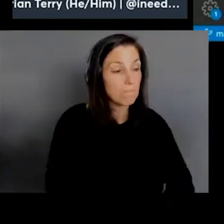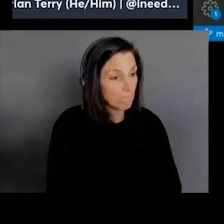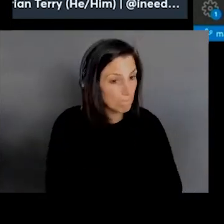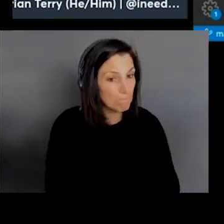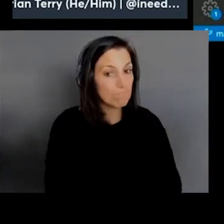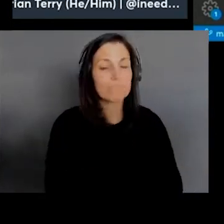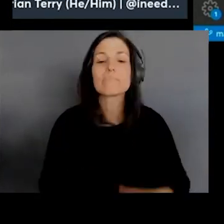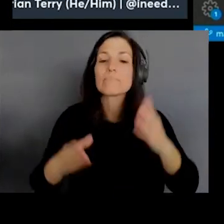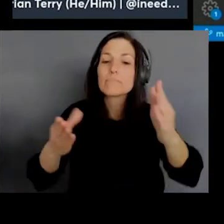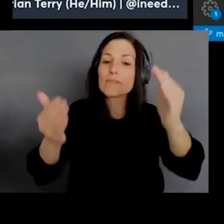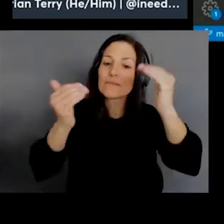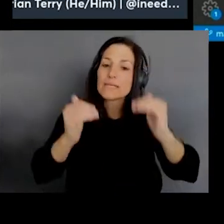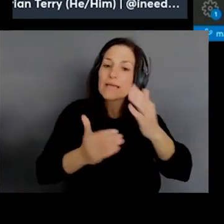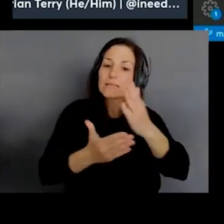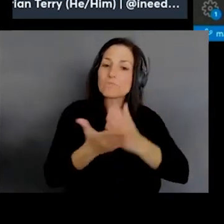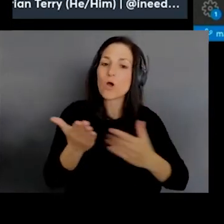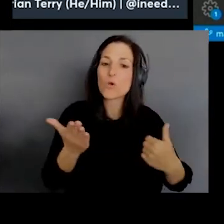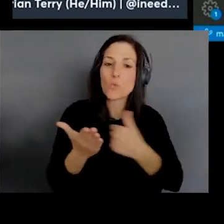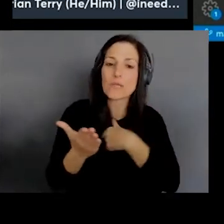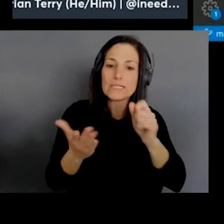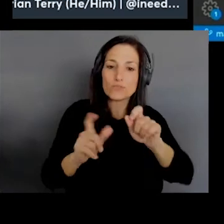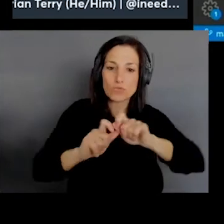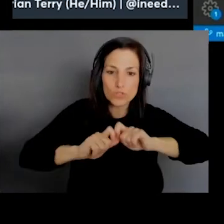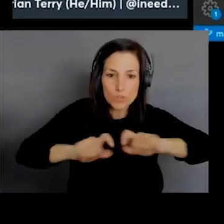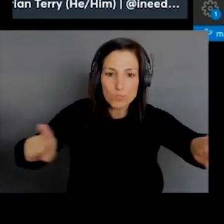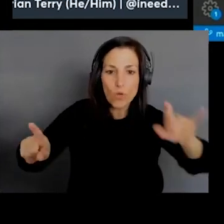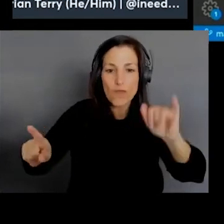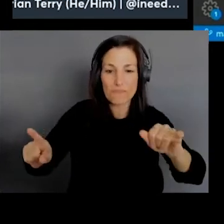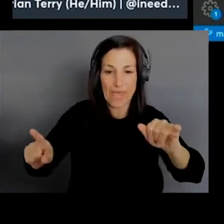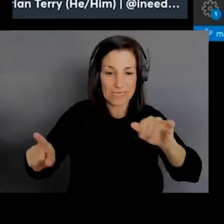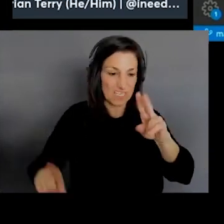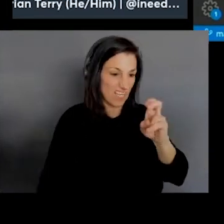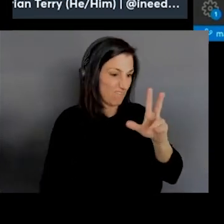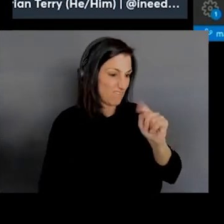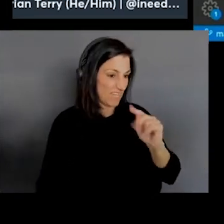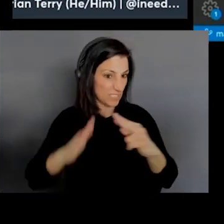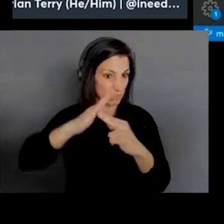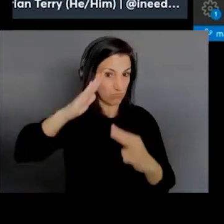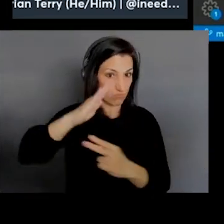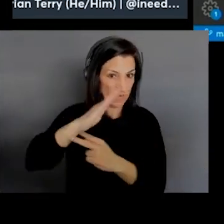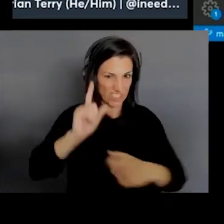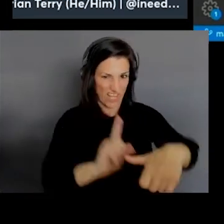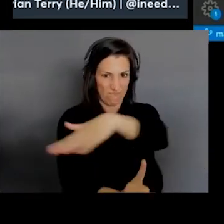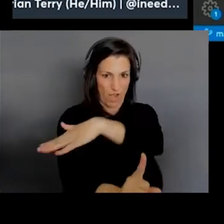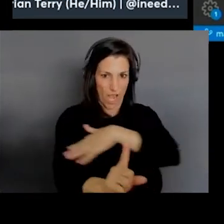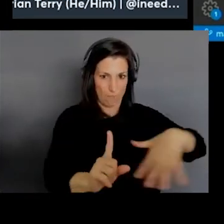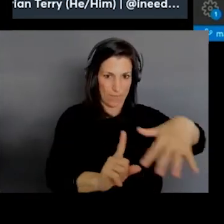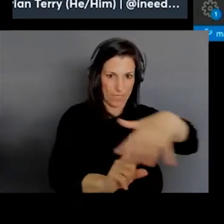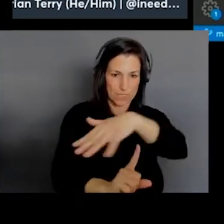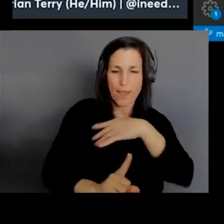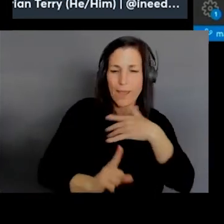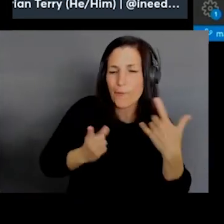we have to deploy all that EventBridge environment. So the way that we do that with EventBridge, is gonna be a two step process.